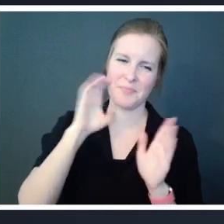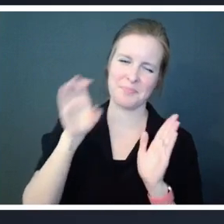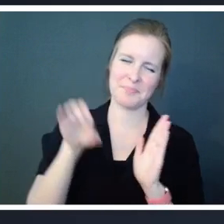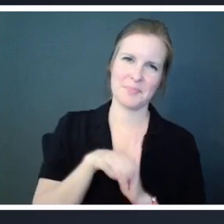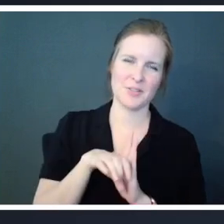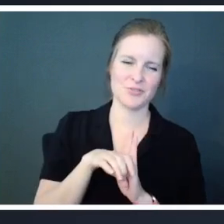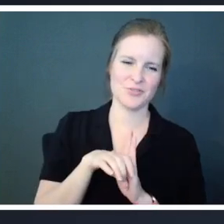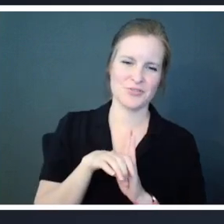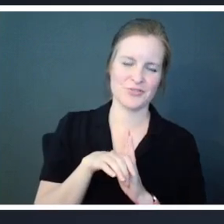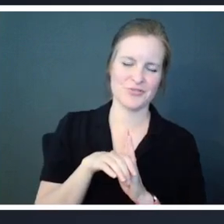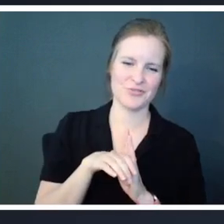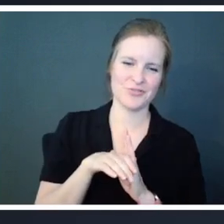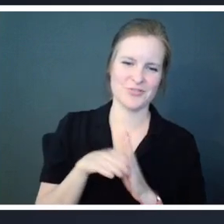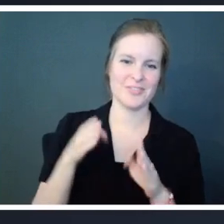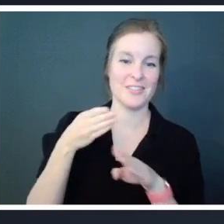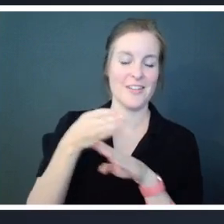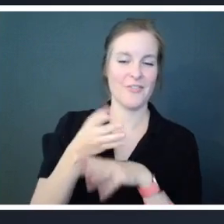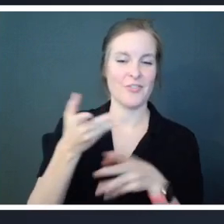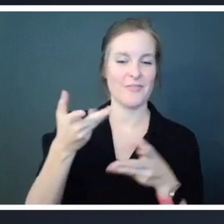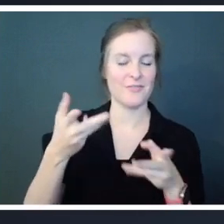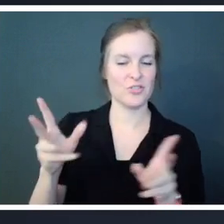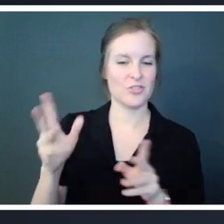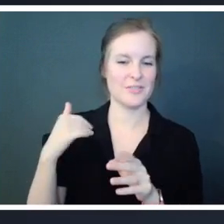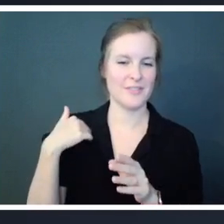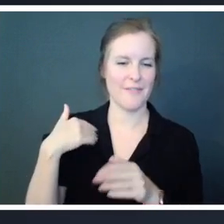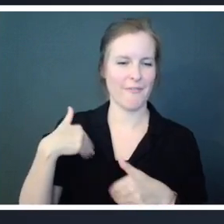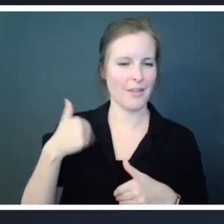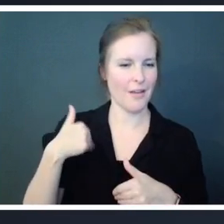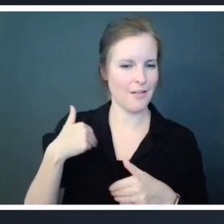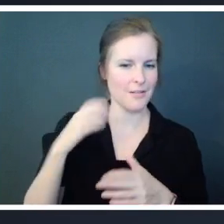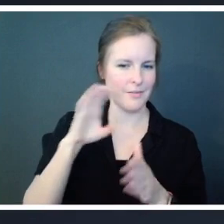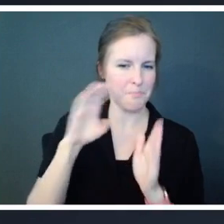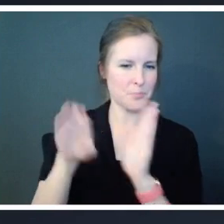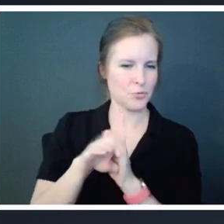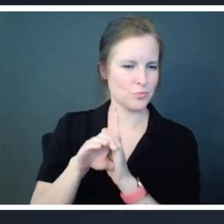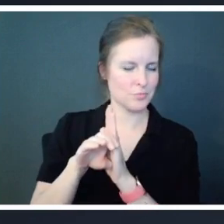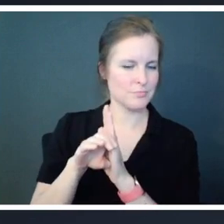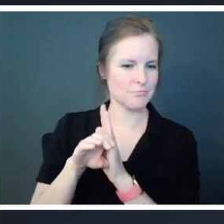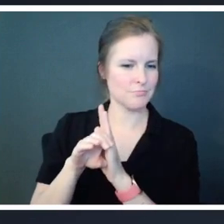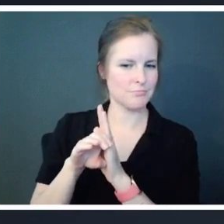portrait explorers that we had talked about -- an environmentalist. And then the -- this parent sent